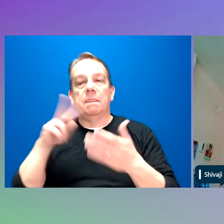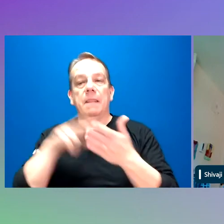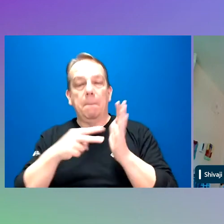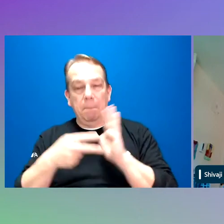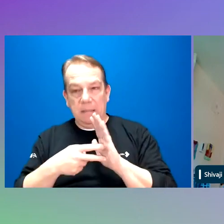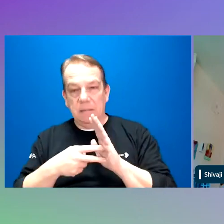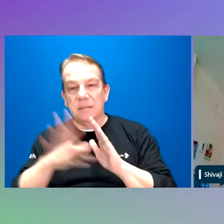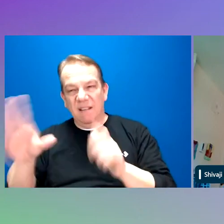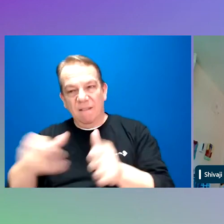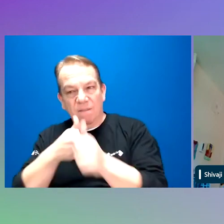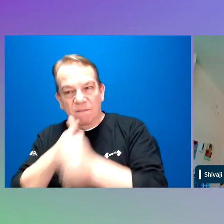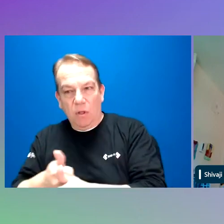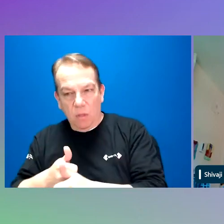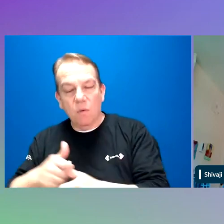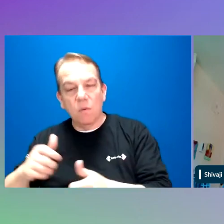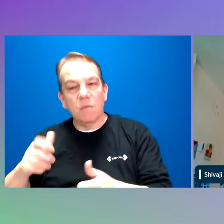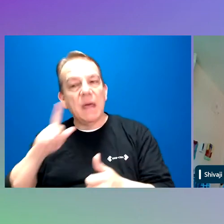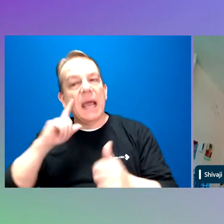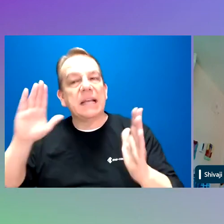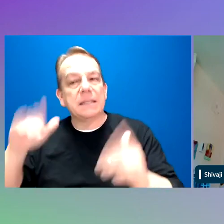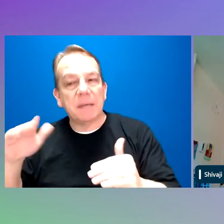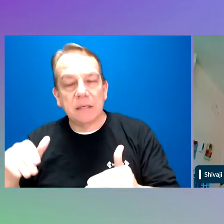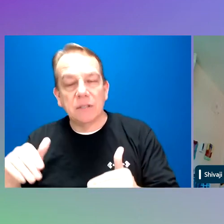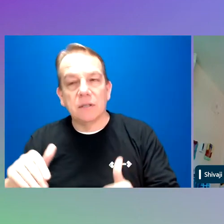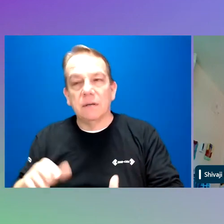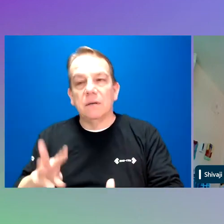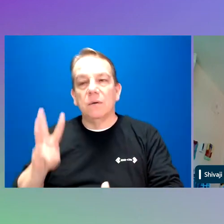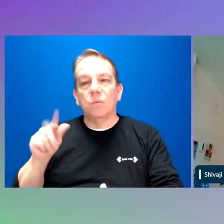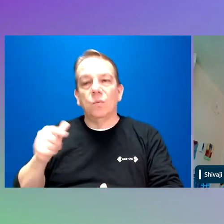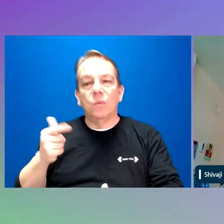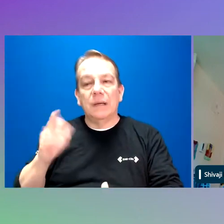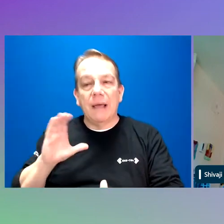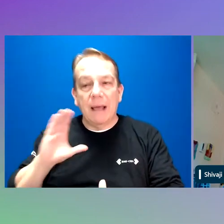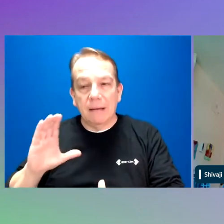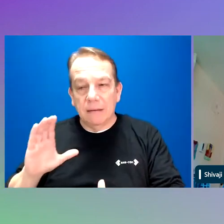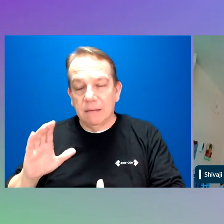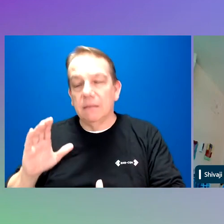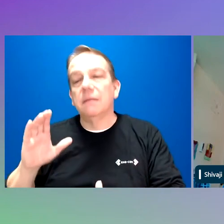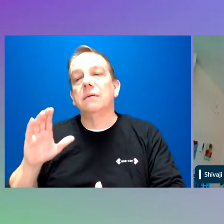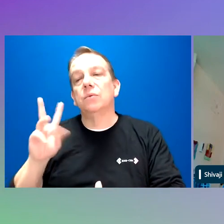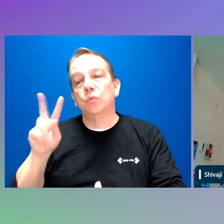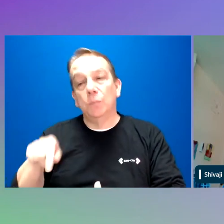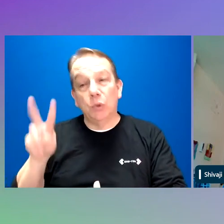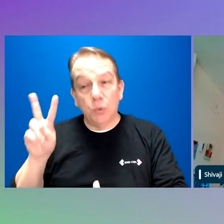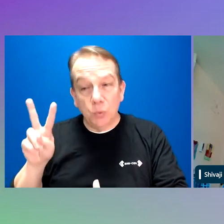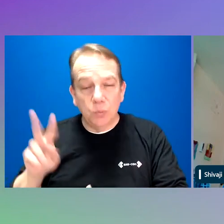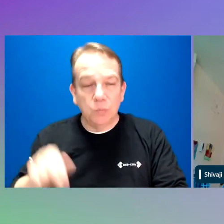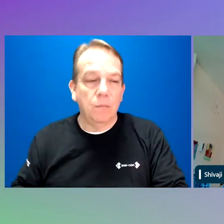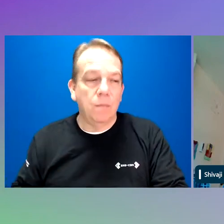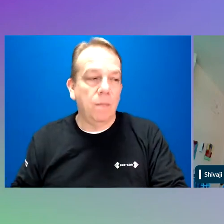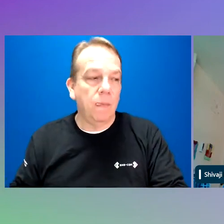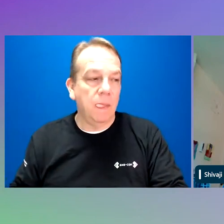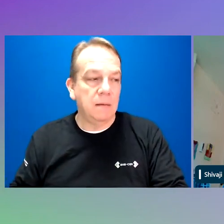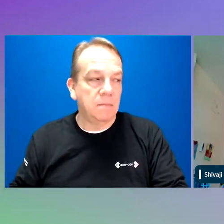compliant conformant. Um, and if